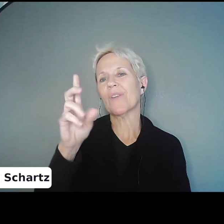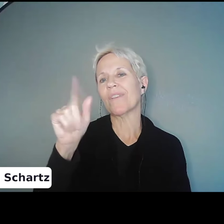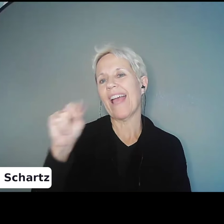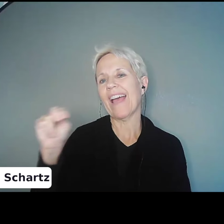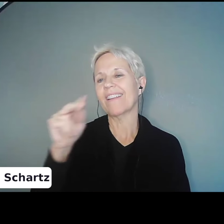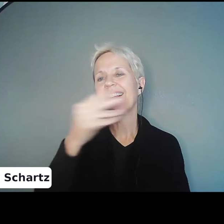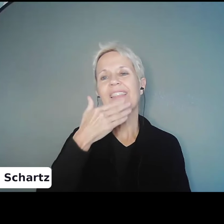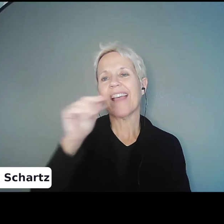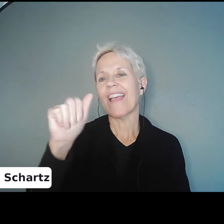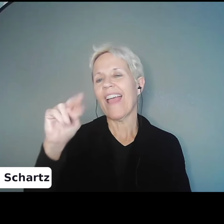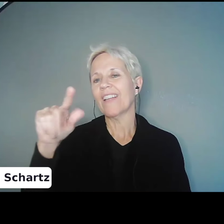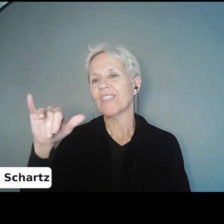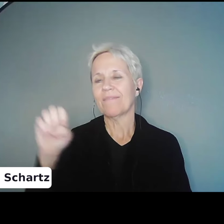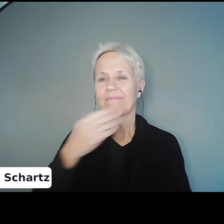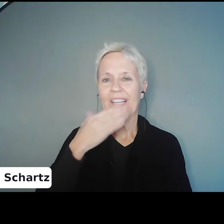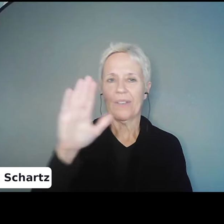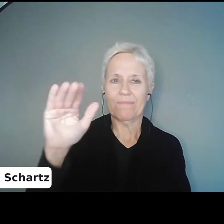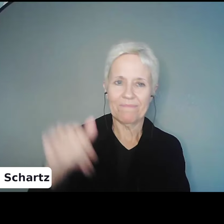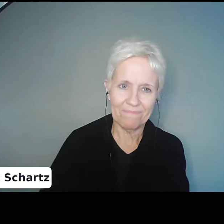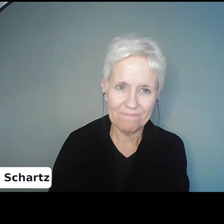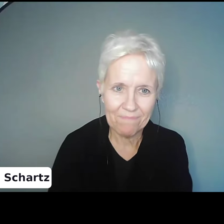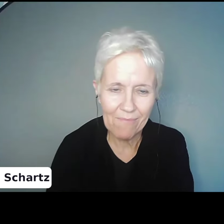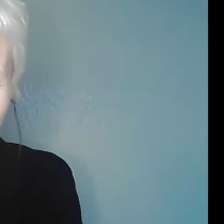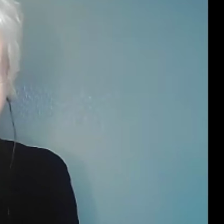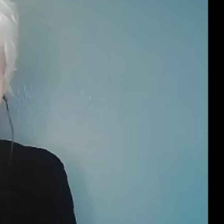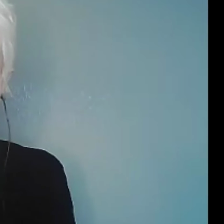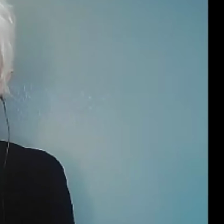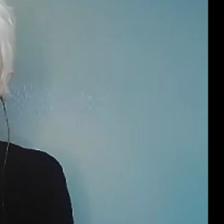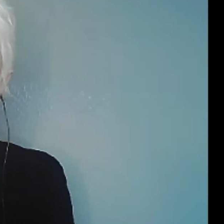Thank you, everyone. Thank you, Daniel, thank you Angie. Daniel: Yes, thank you